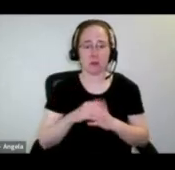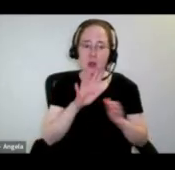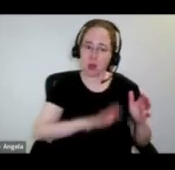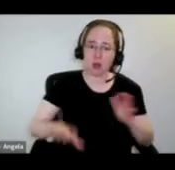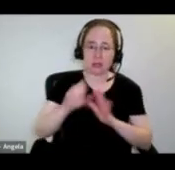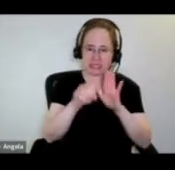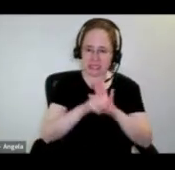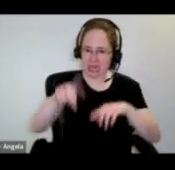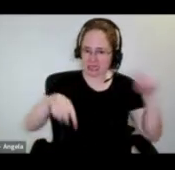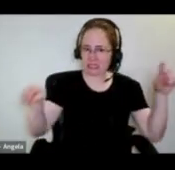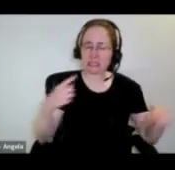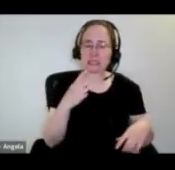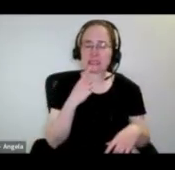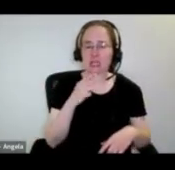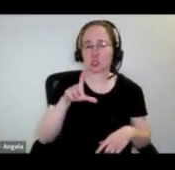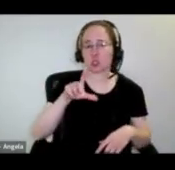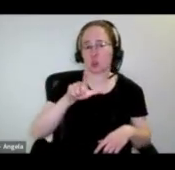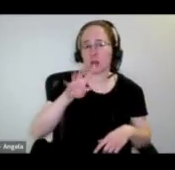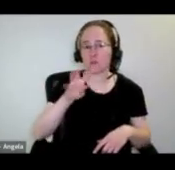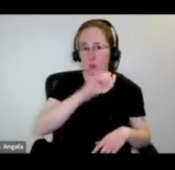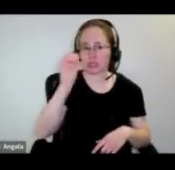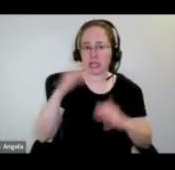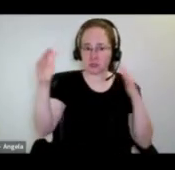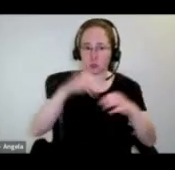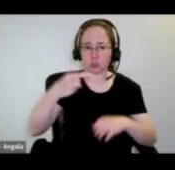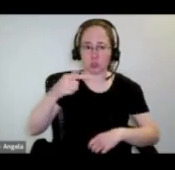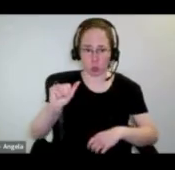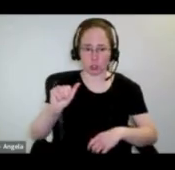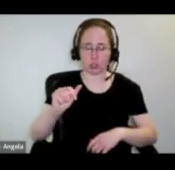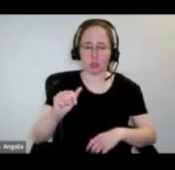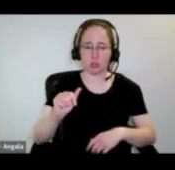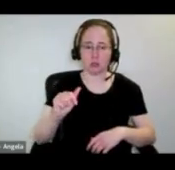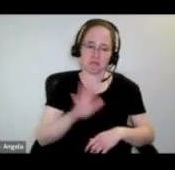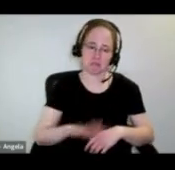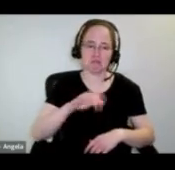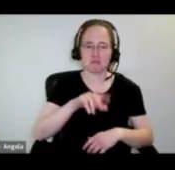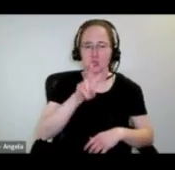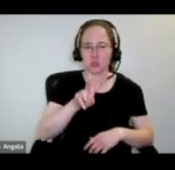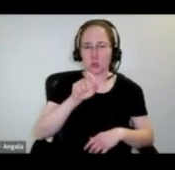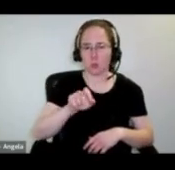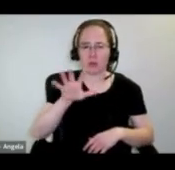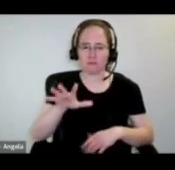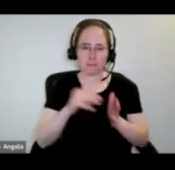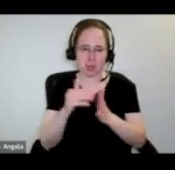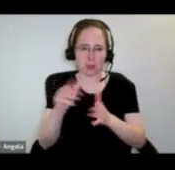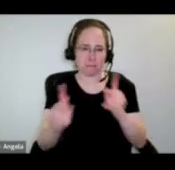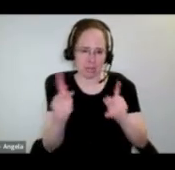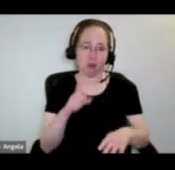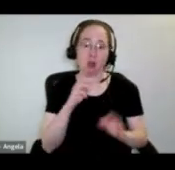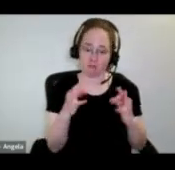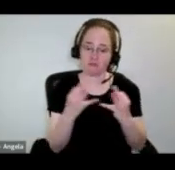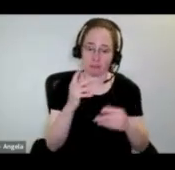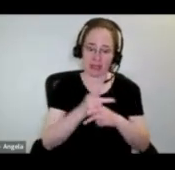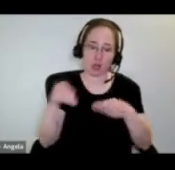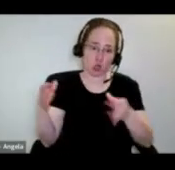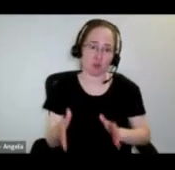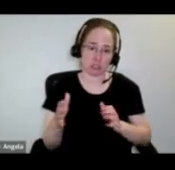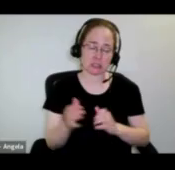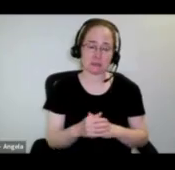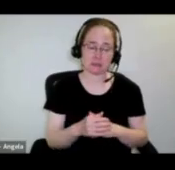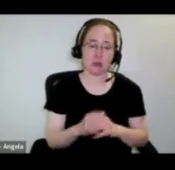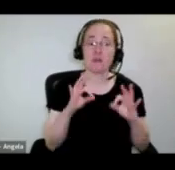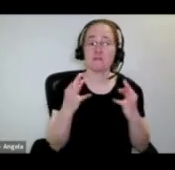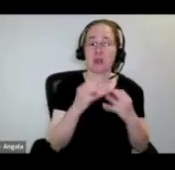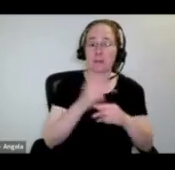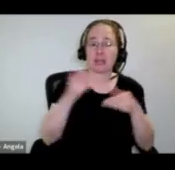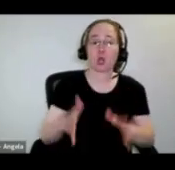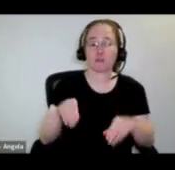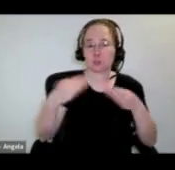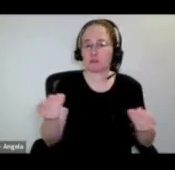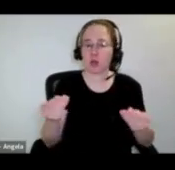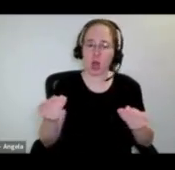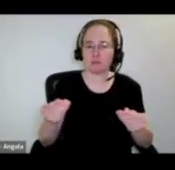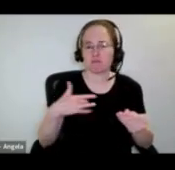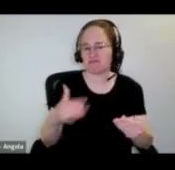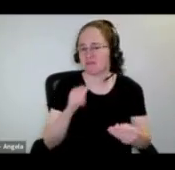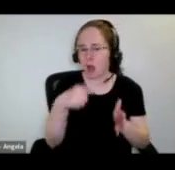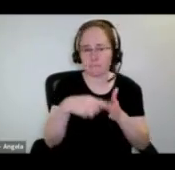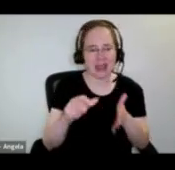David Watkins: Caregiving in the U.S. 2025, caregiving across states, says that 24% of adults in Georgia, approximately 2.5 million people, are family caregivers.